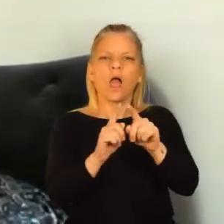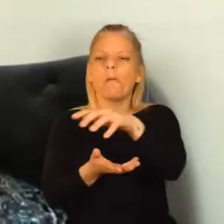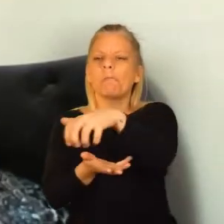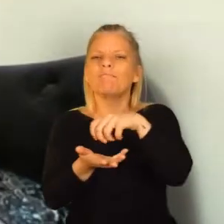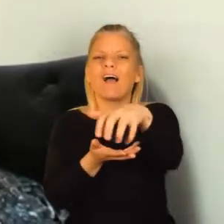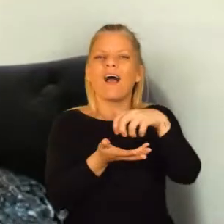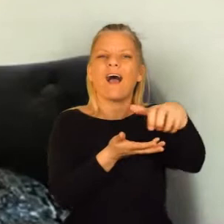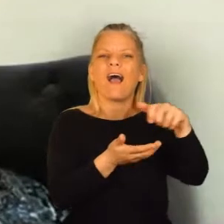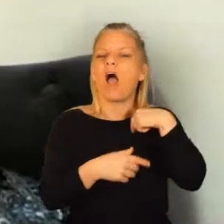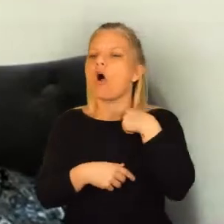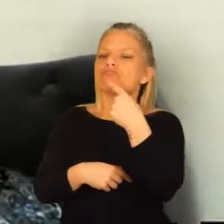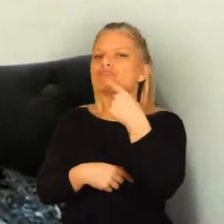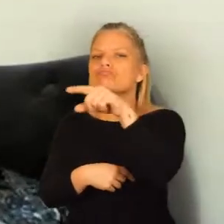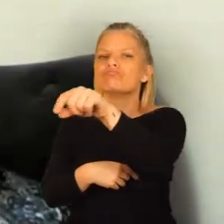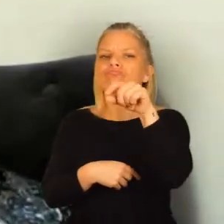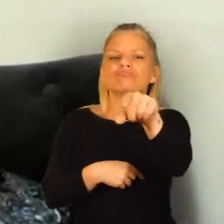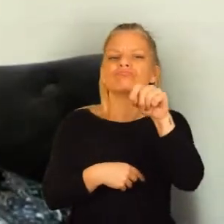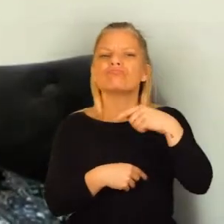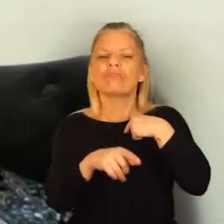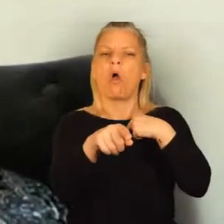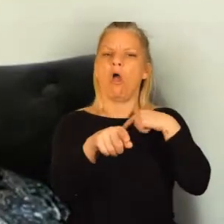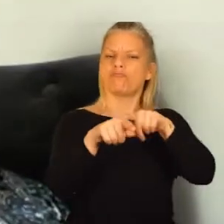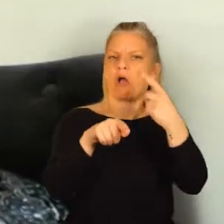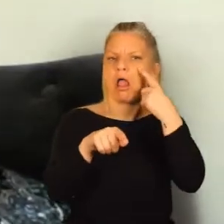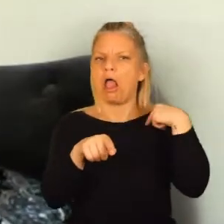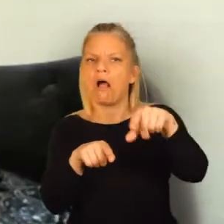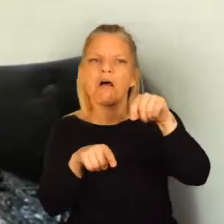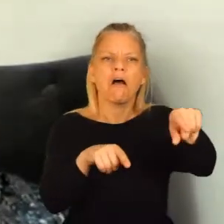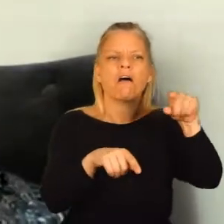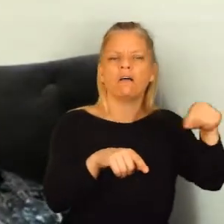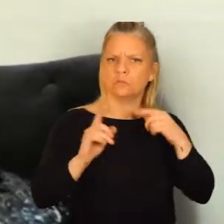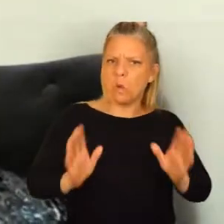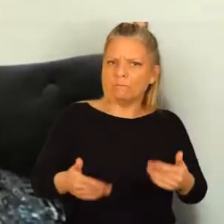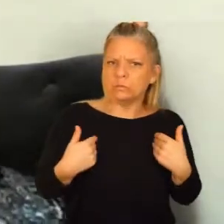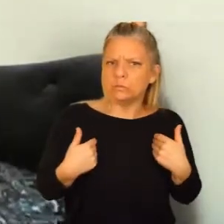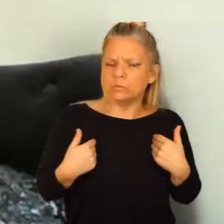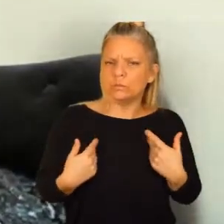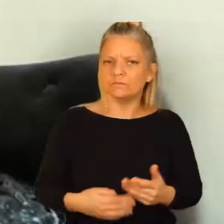wasn't like they were being forced on me it was like there was a buffet. And I could maybe pick